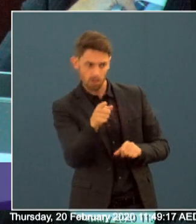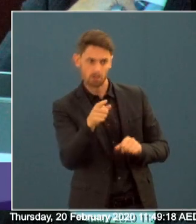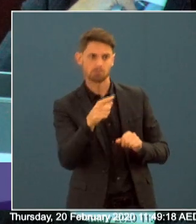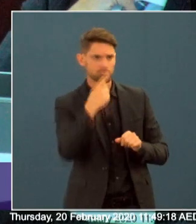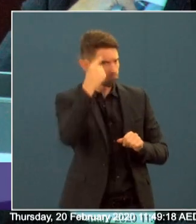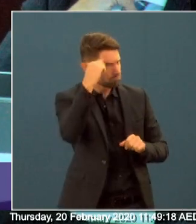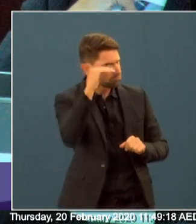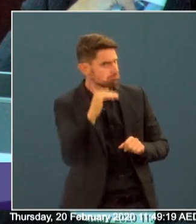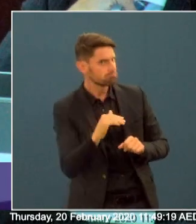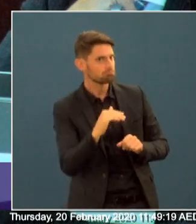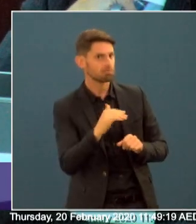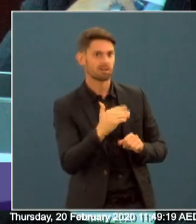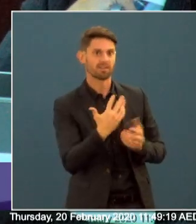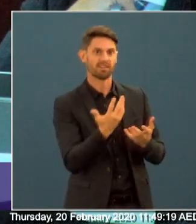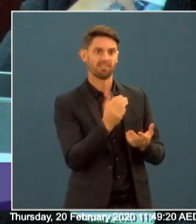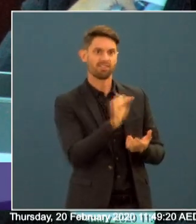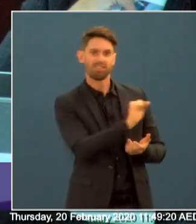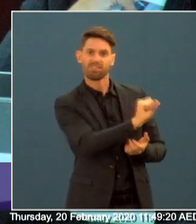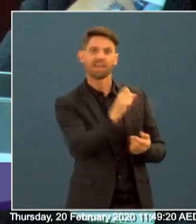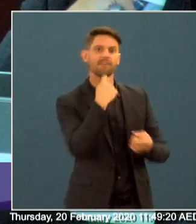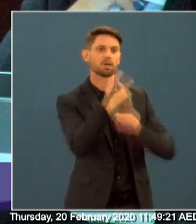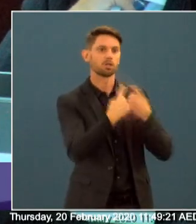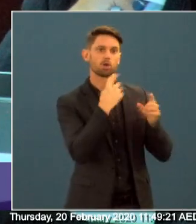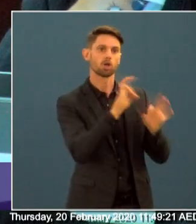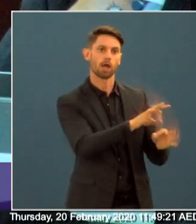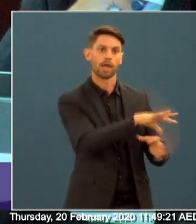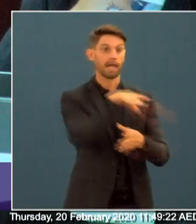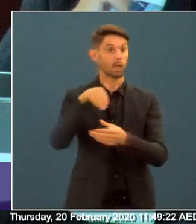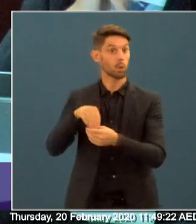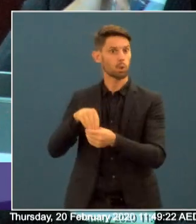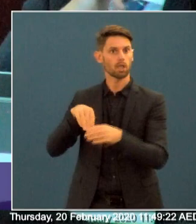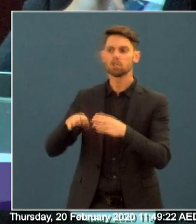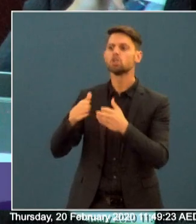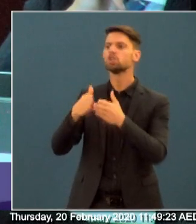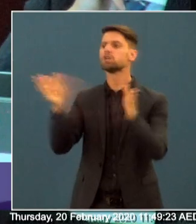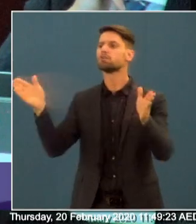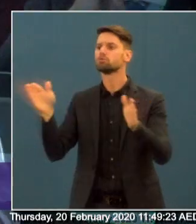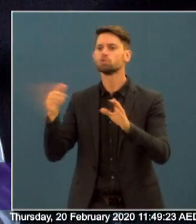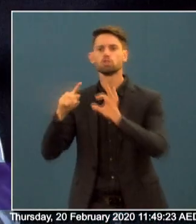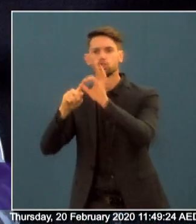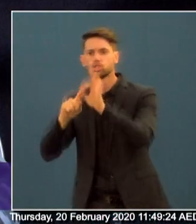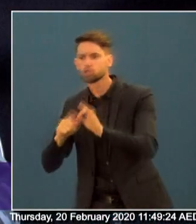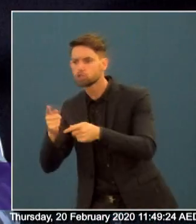being included in those routine health surveys a matter of concern? It is.